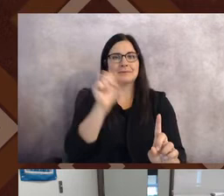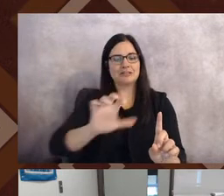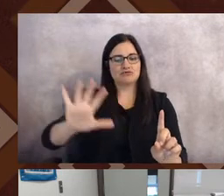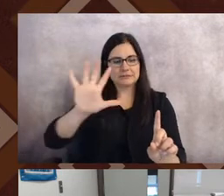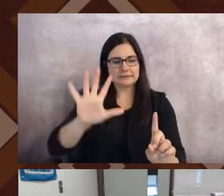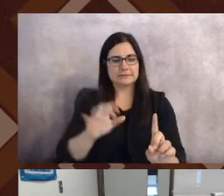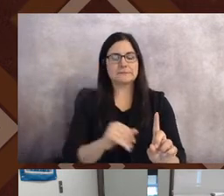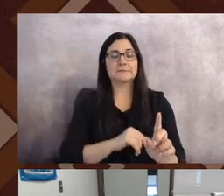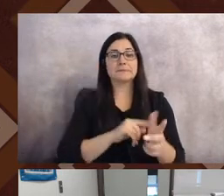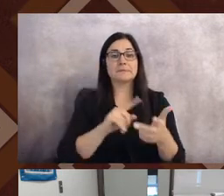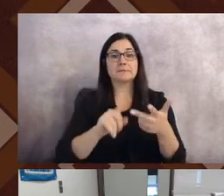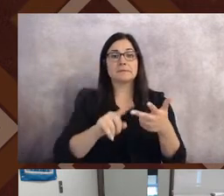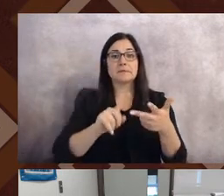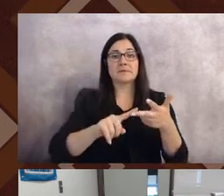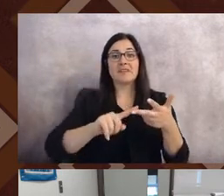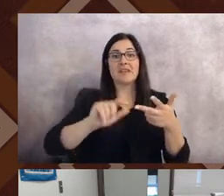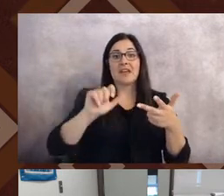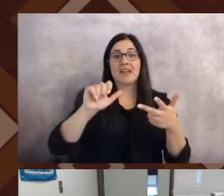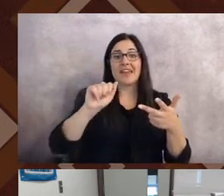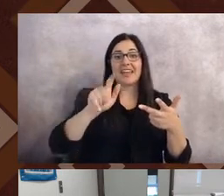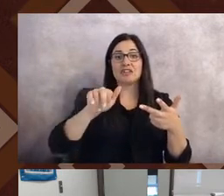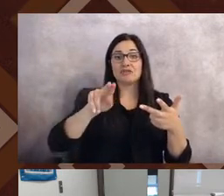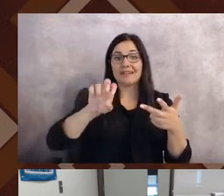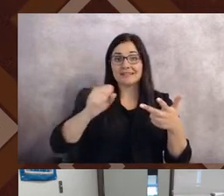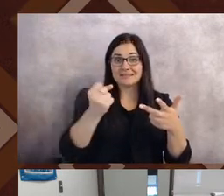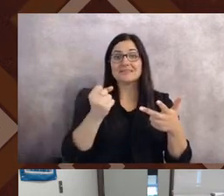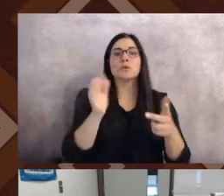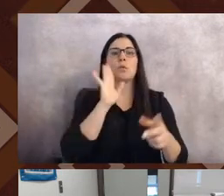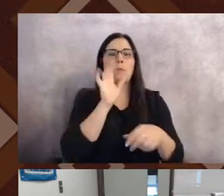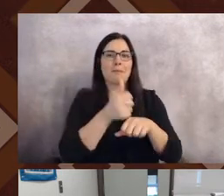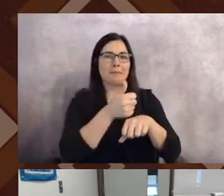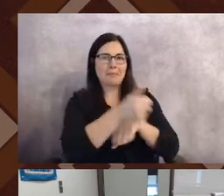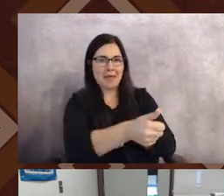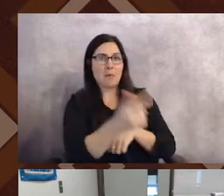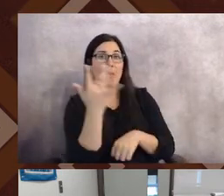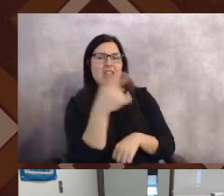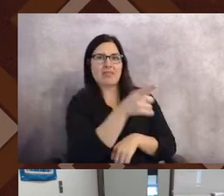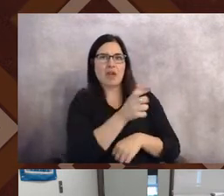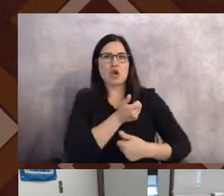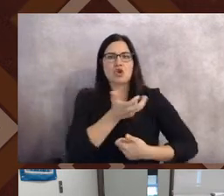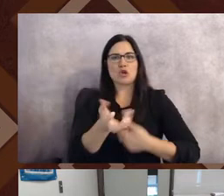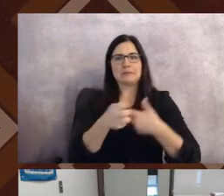are to be blamed. They caused the problem